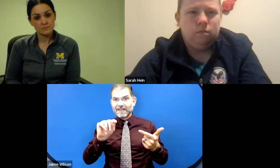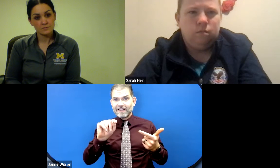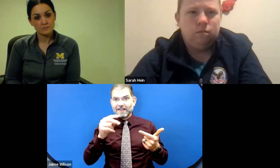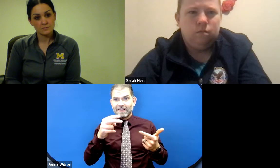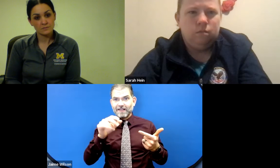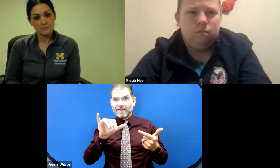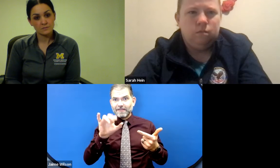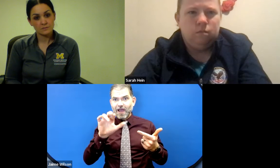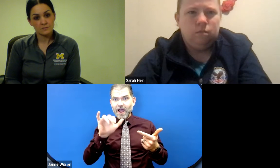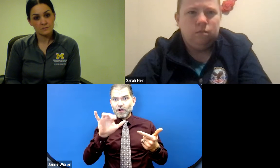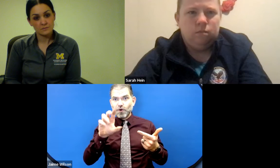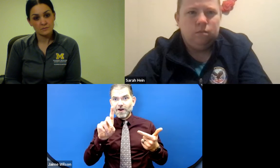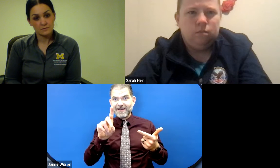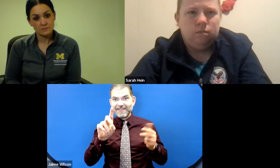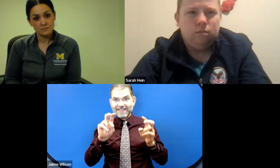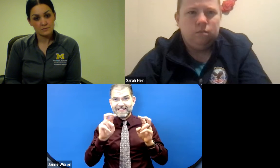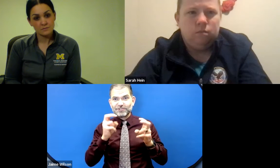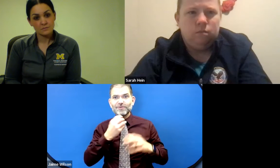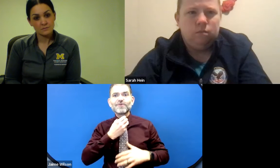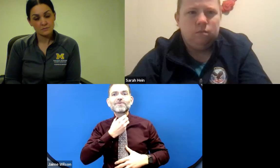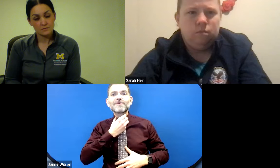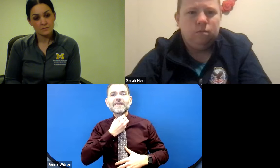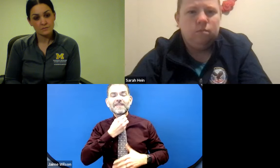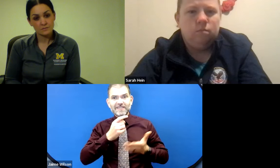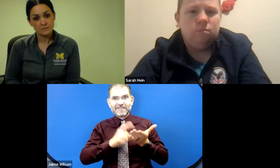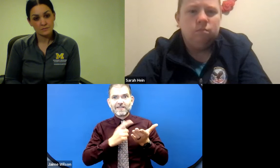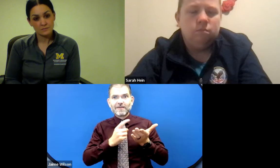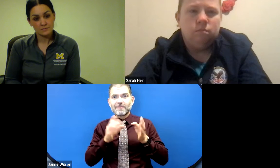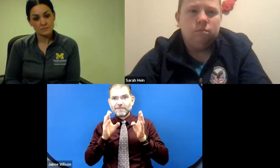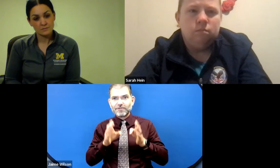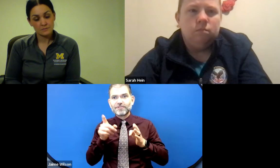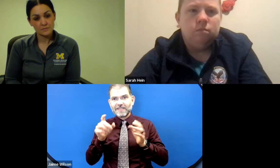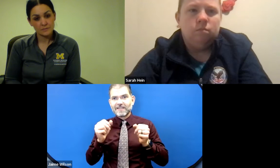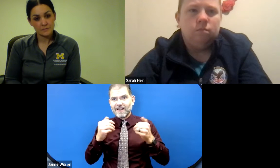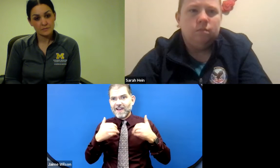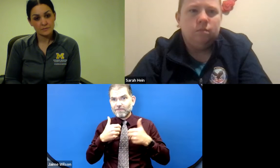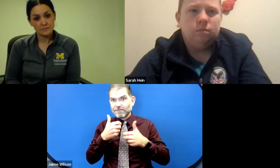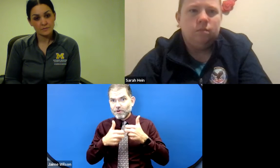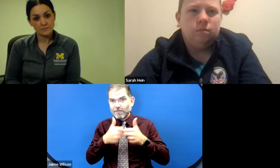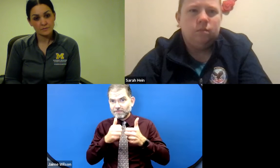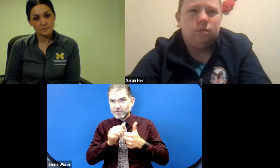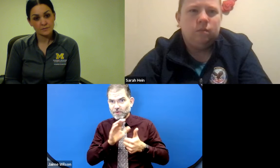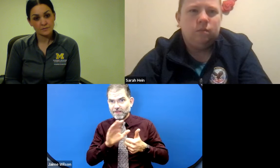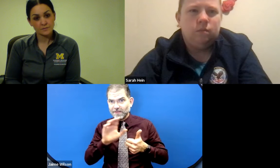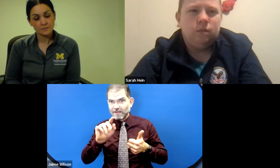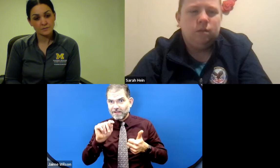ASL Interpreter: There are lots of other things that can look like they meant Show. ASL Interpreter: for example, thyroid issues ASL Interpreter: a person with that.